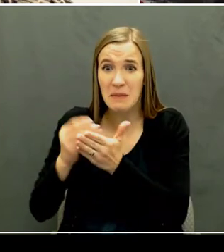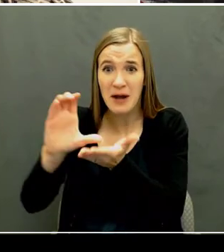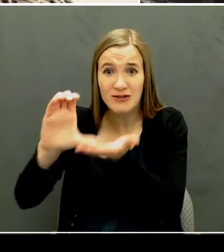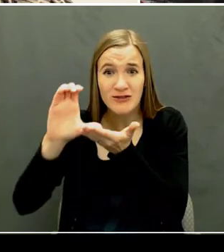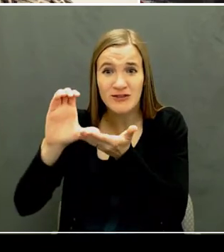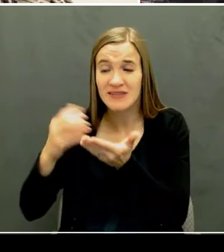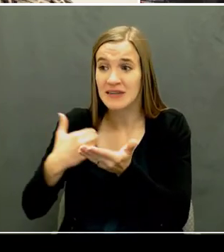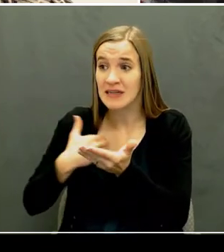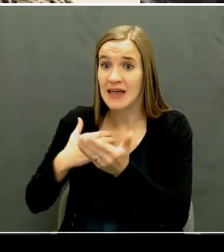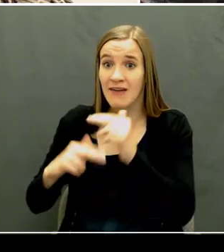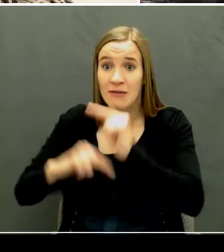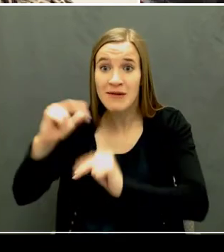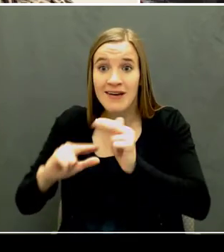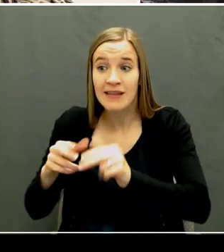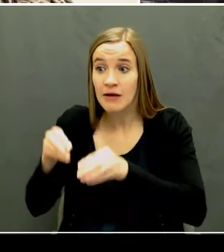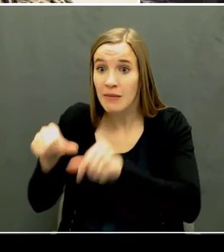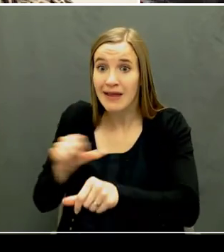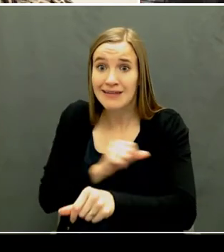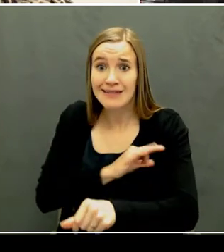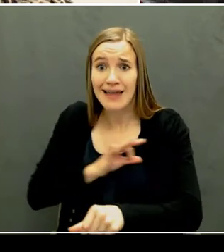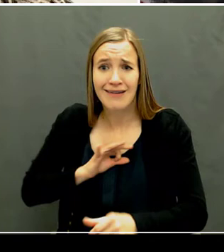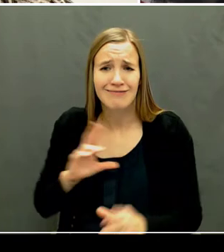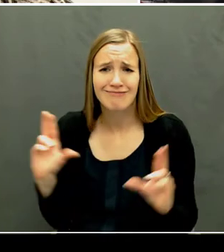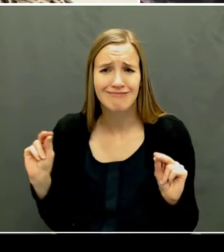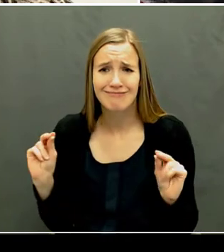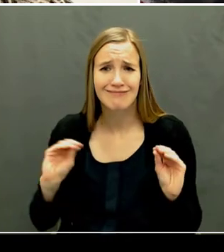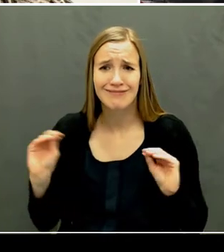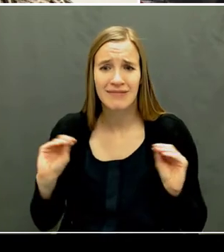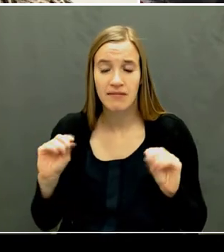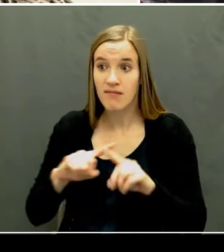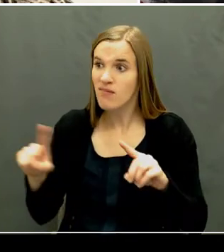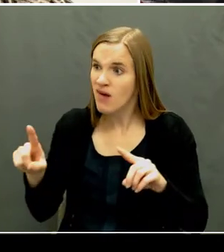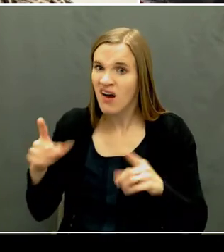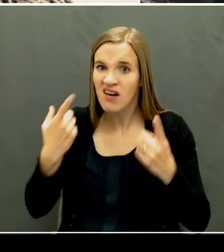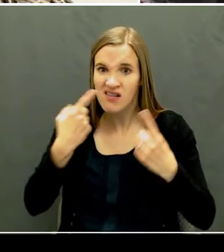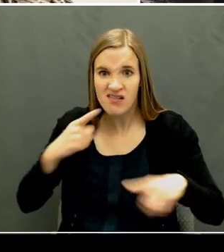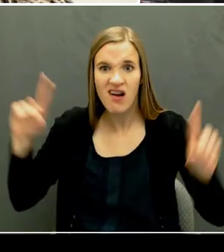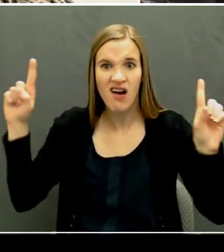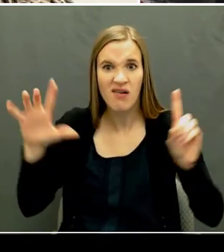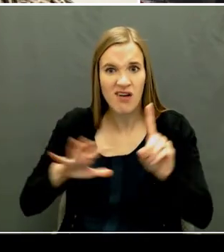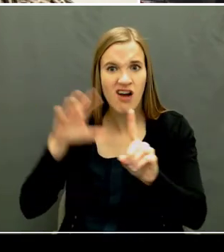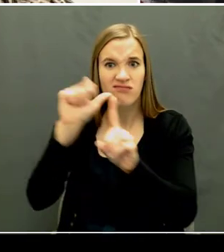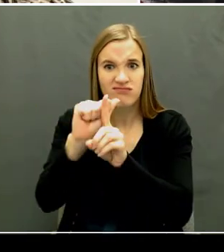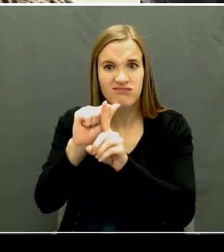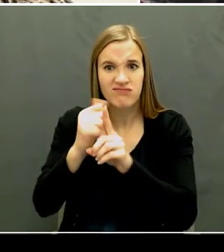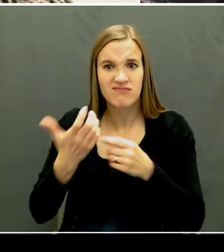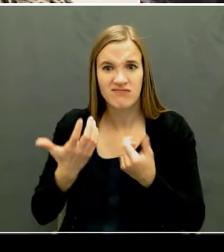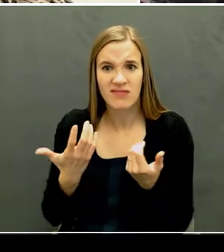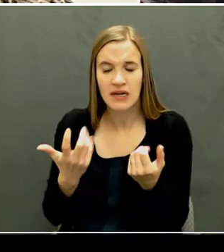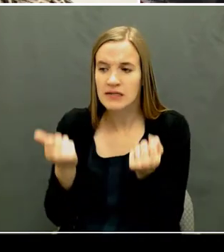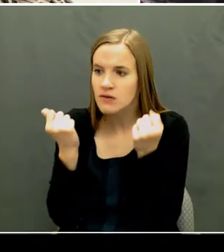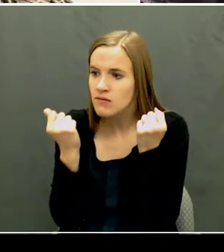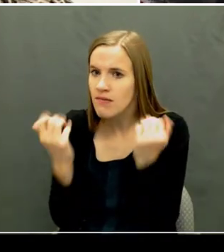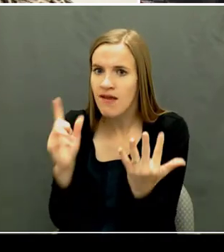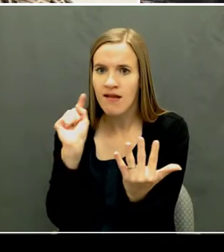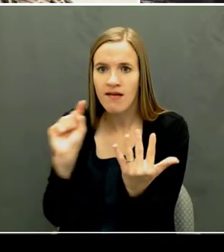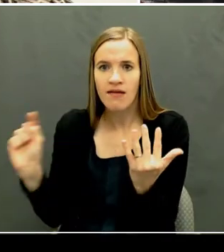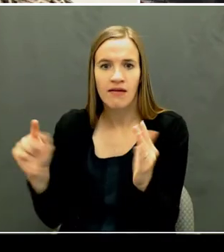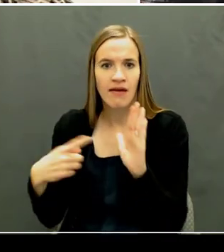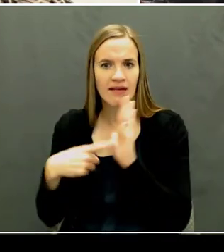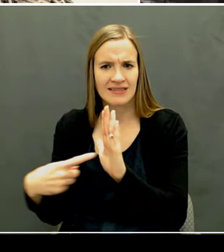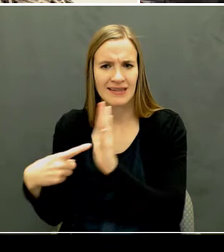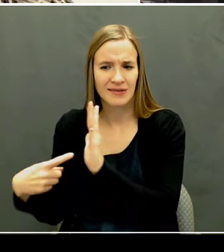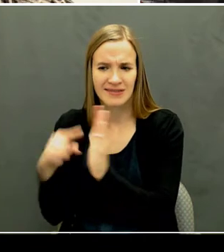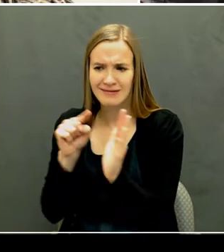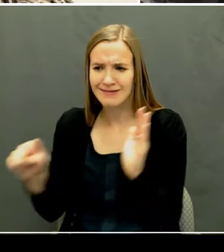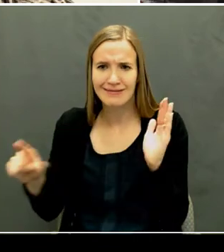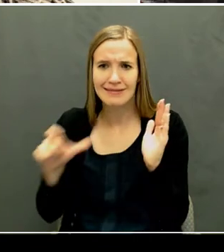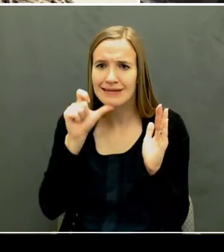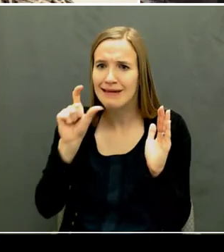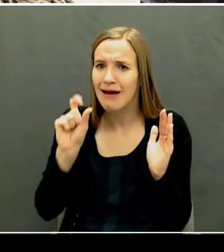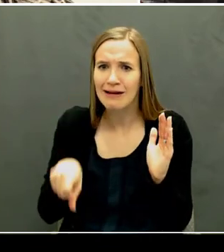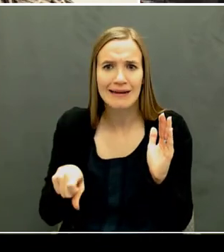just endless number of examples of that kind of organizing that is less hierarchical. You know,